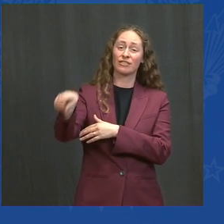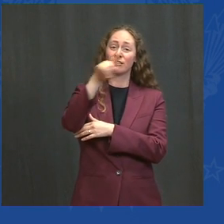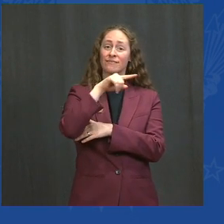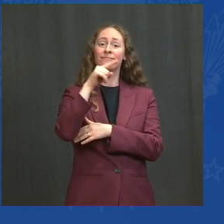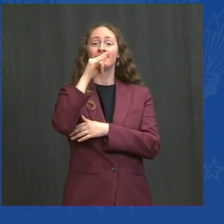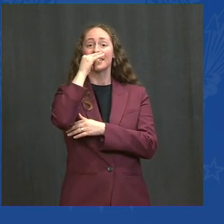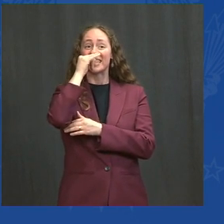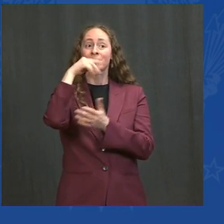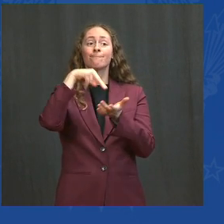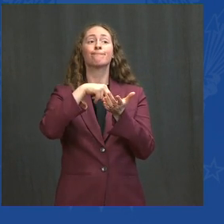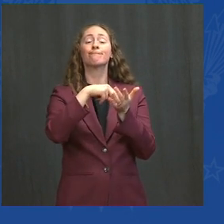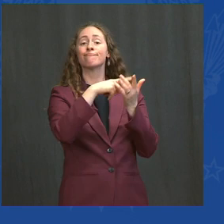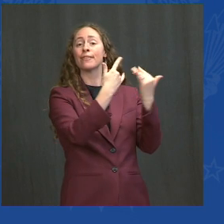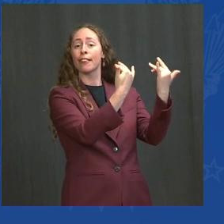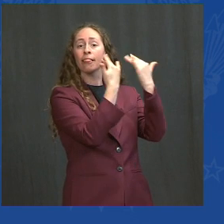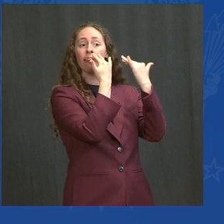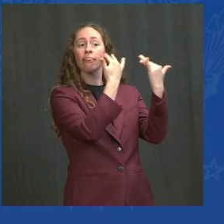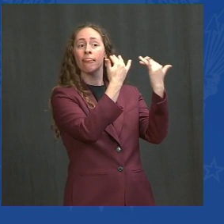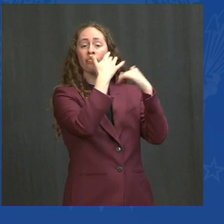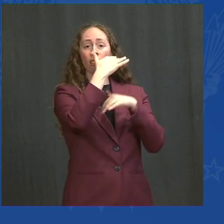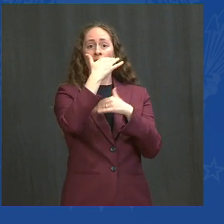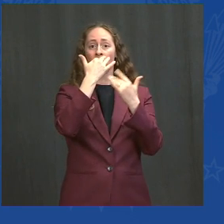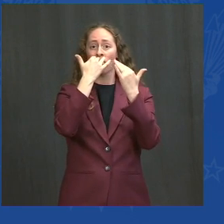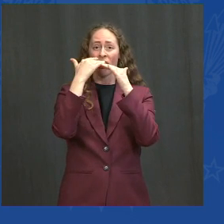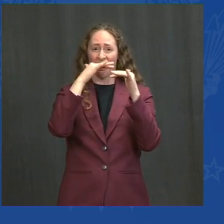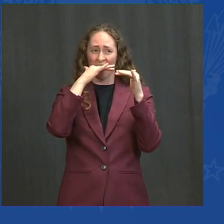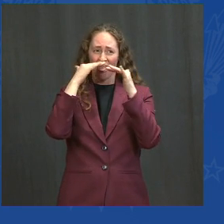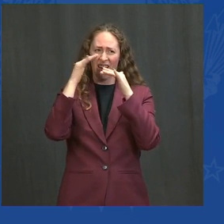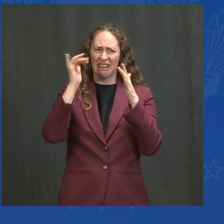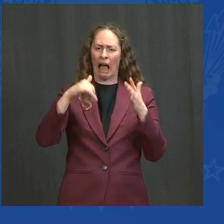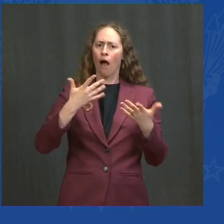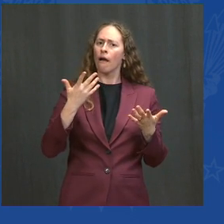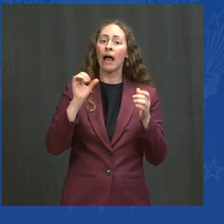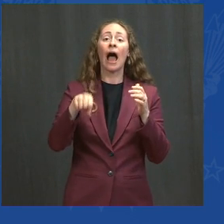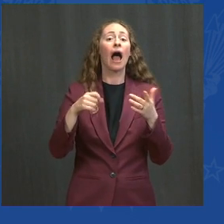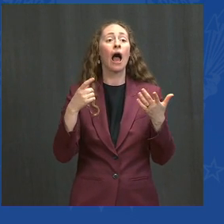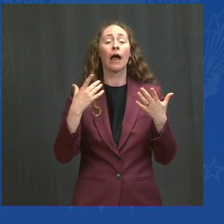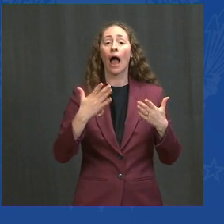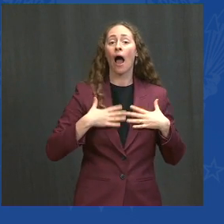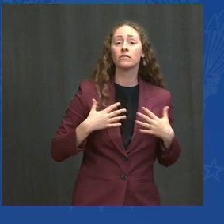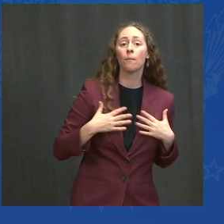and other health problems. It hurts communities. It causes students to get sick and miss time in school.